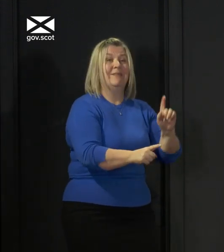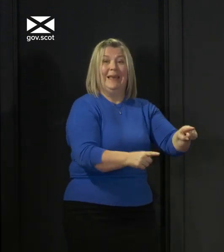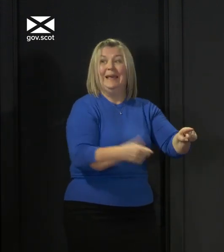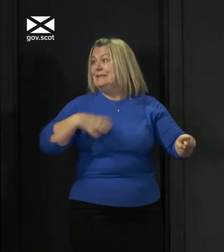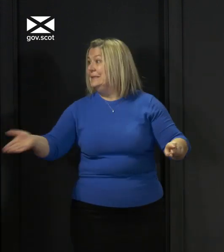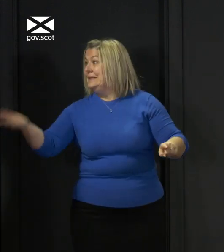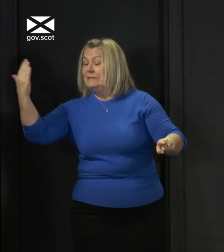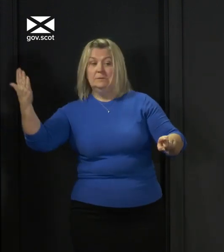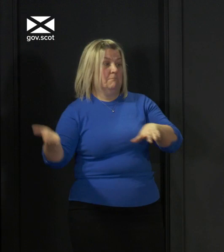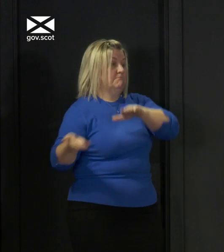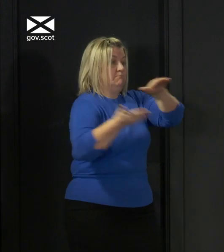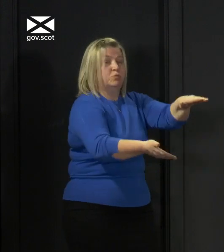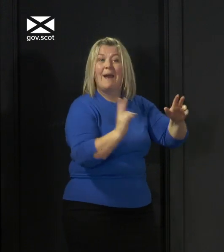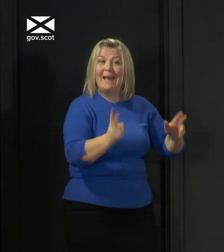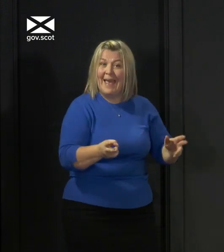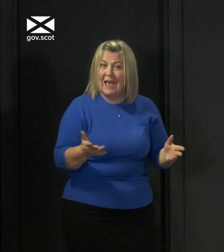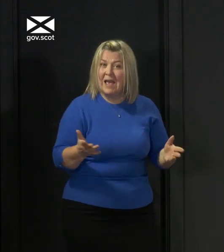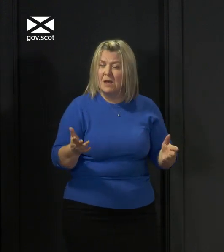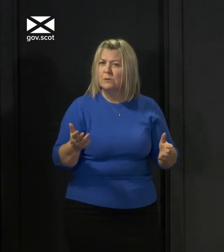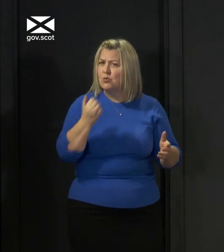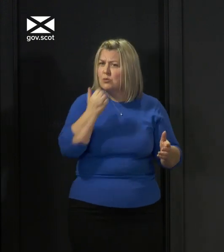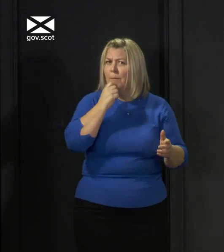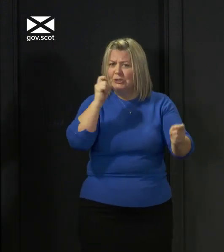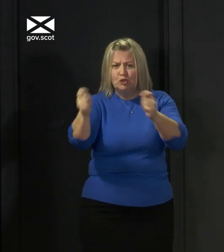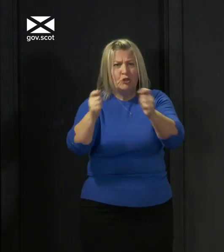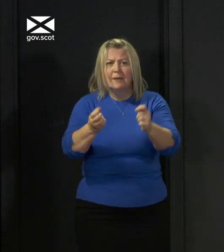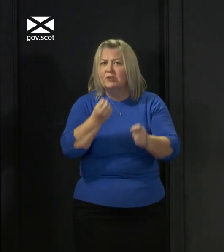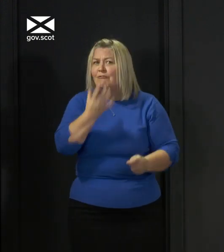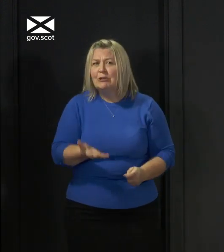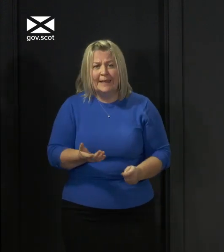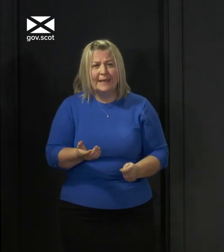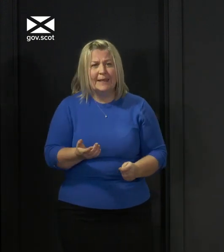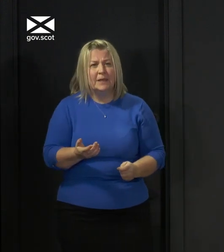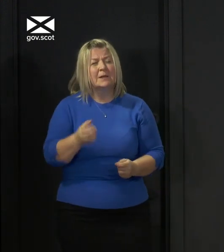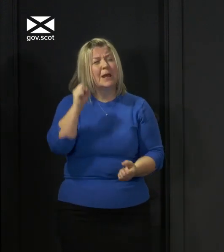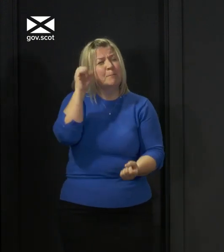actually what is more important are the processes and procedures and procurement